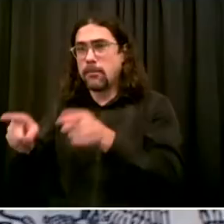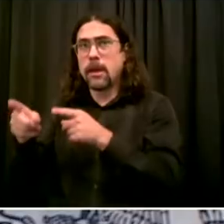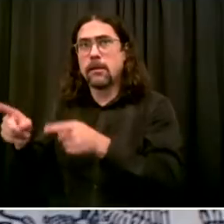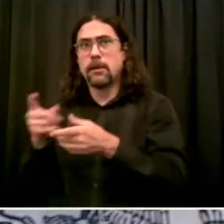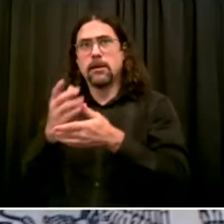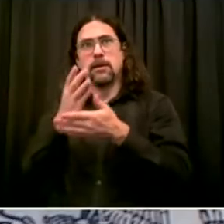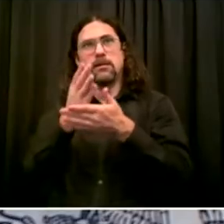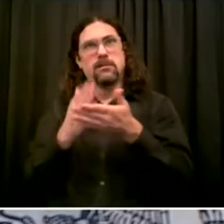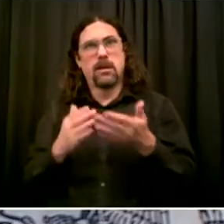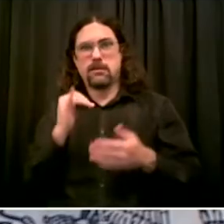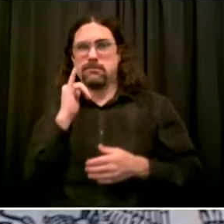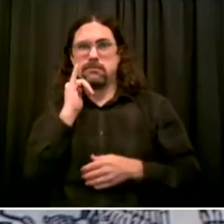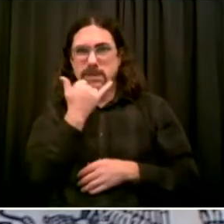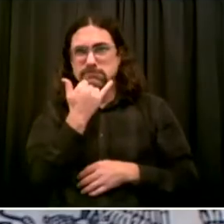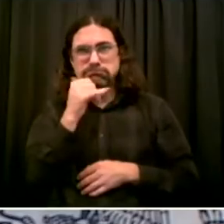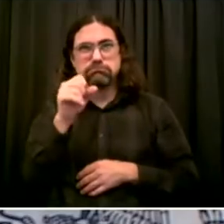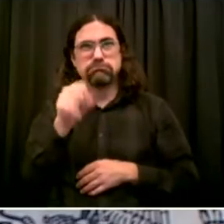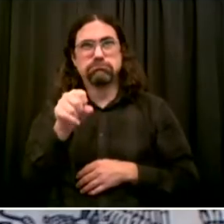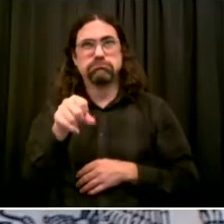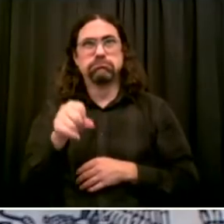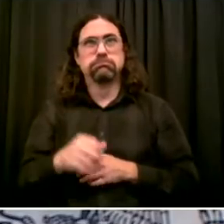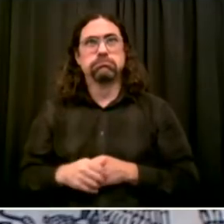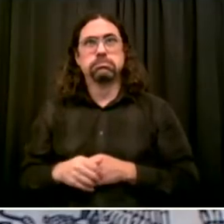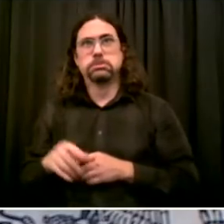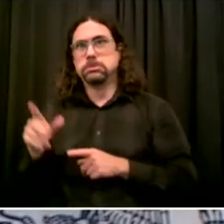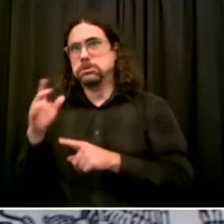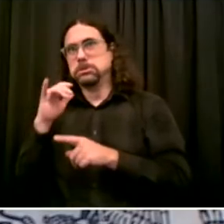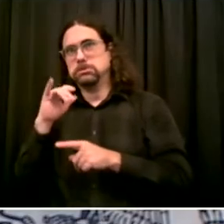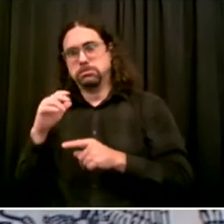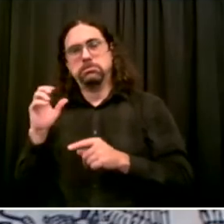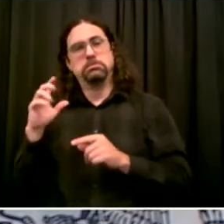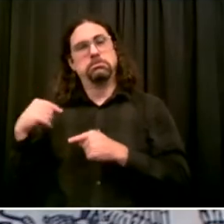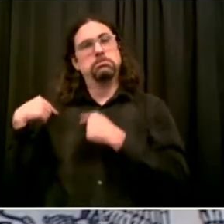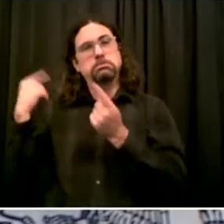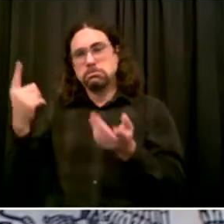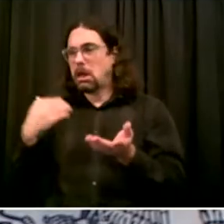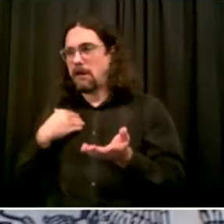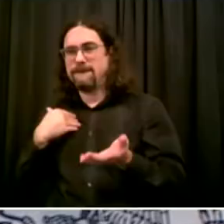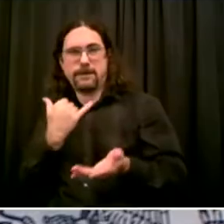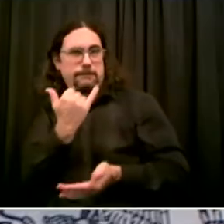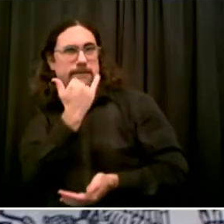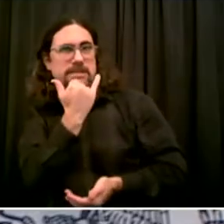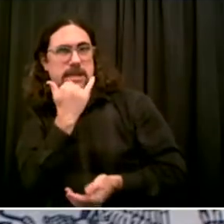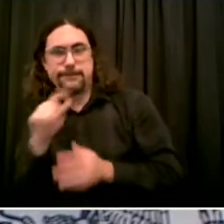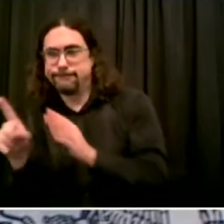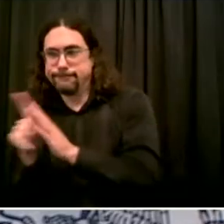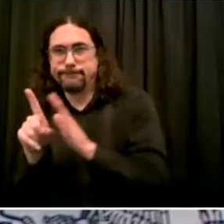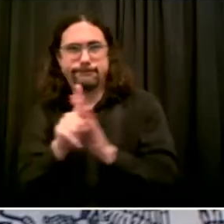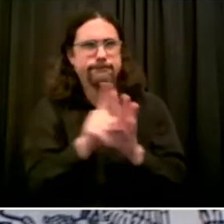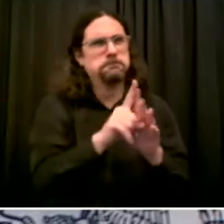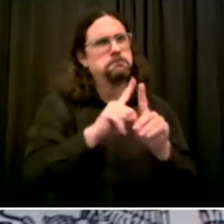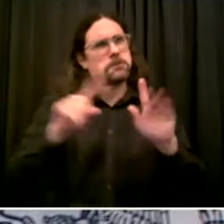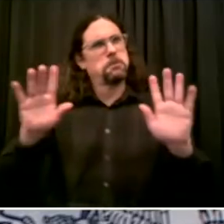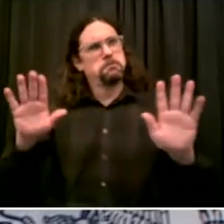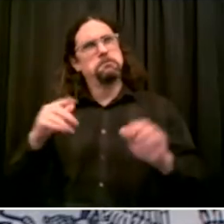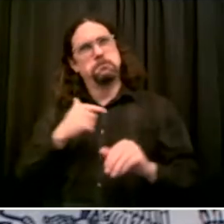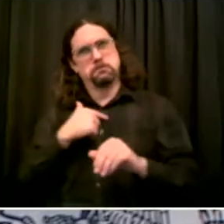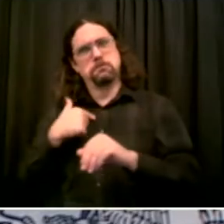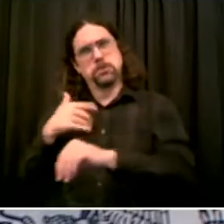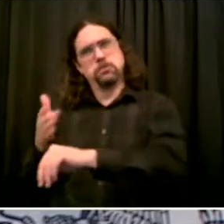THAT SENSE, HE